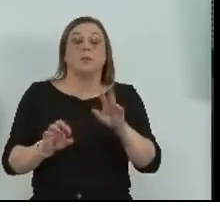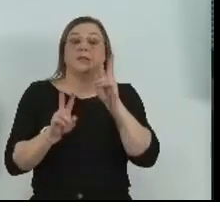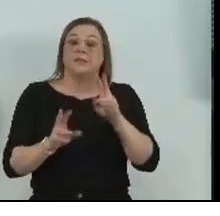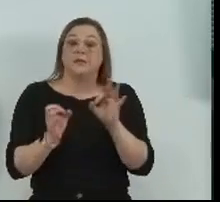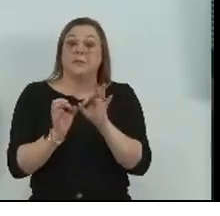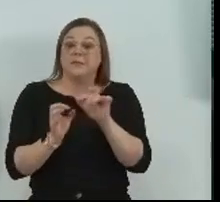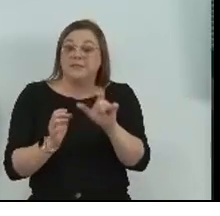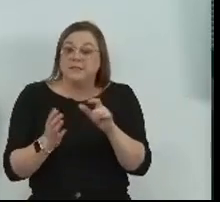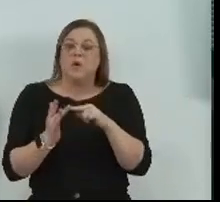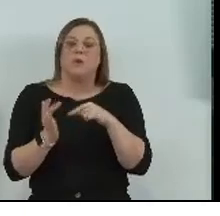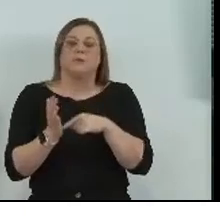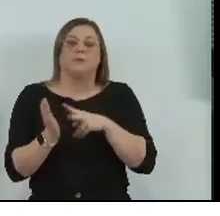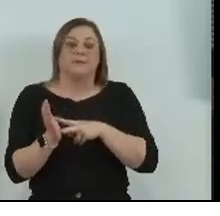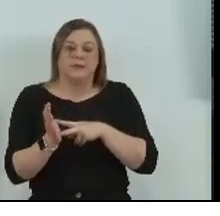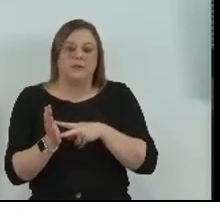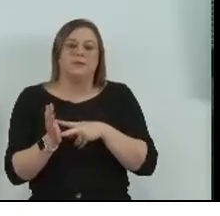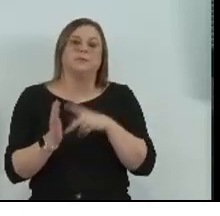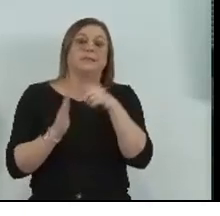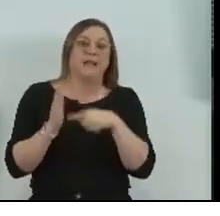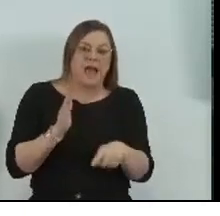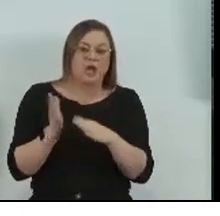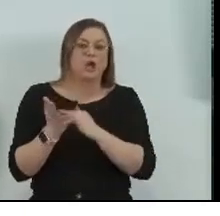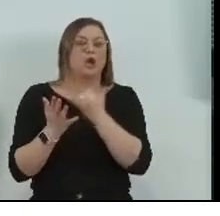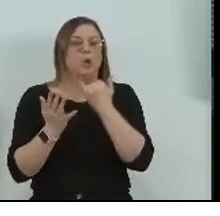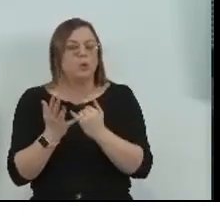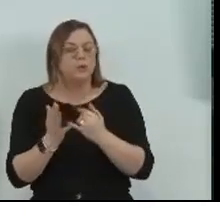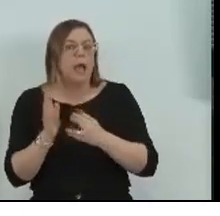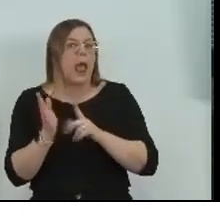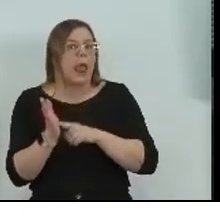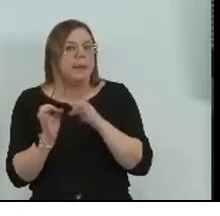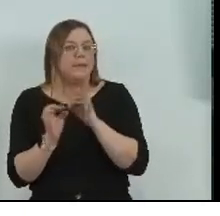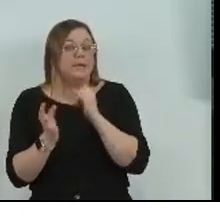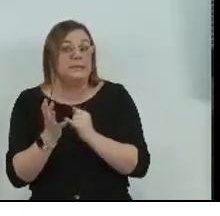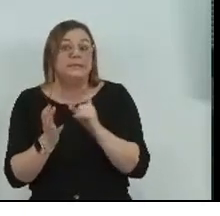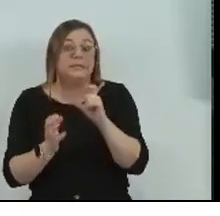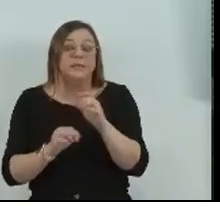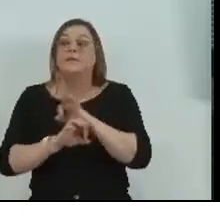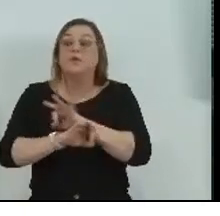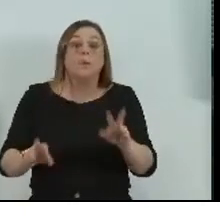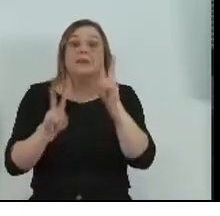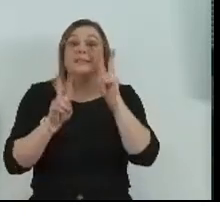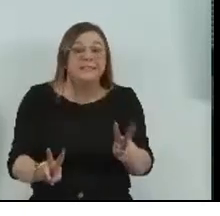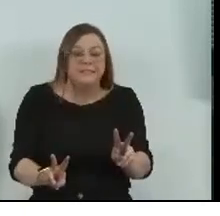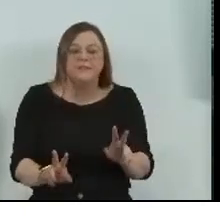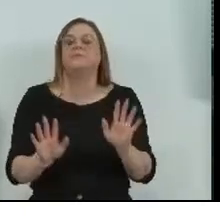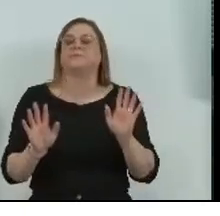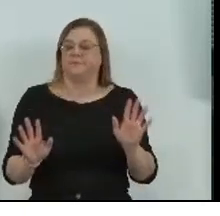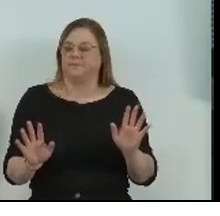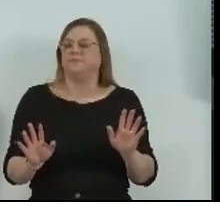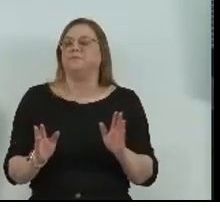ITV, Sky News, LBC, I know, if no one's checked any of those news over the media over the weekend.